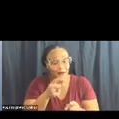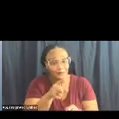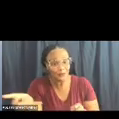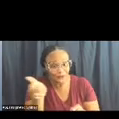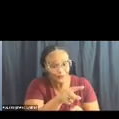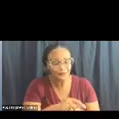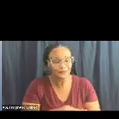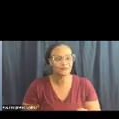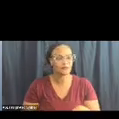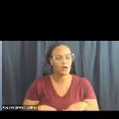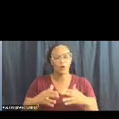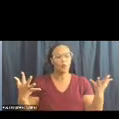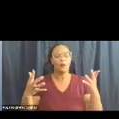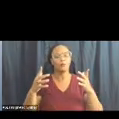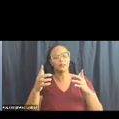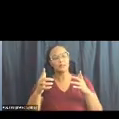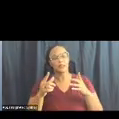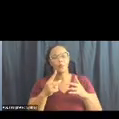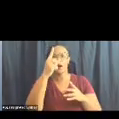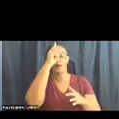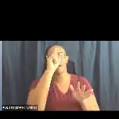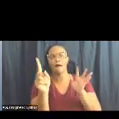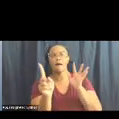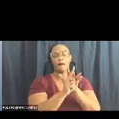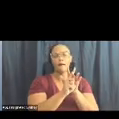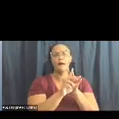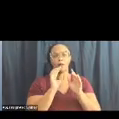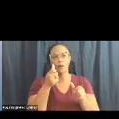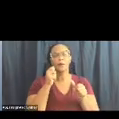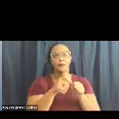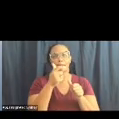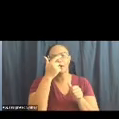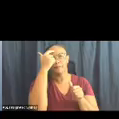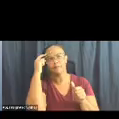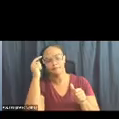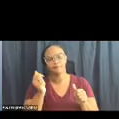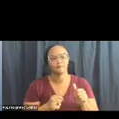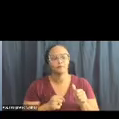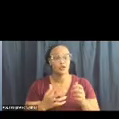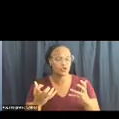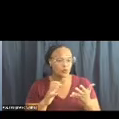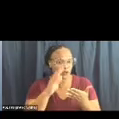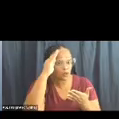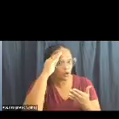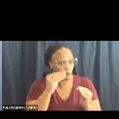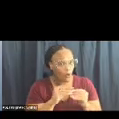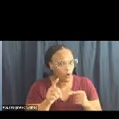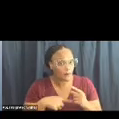from this session here? Is there anything further that you'd be interested in learning about u this